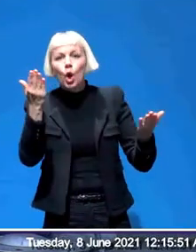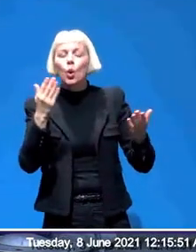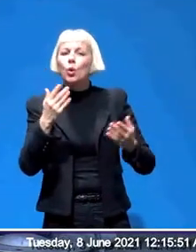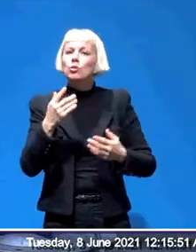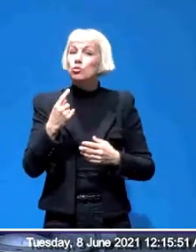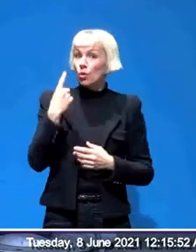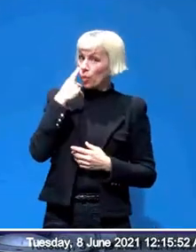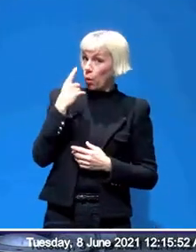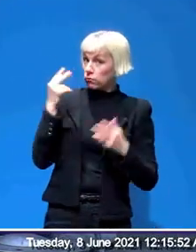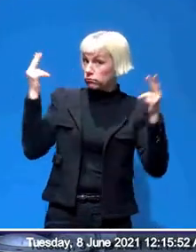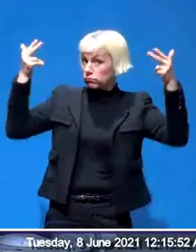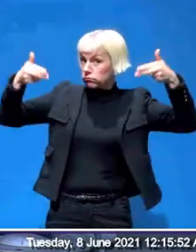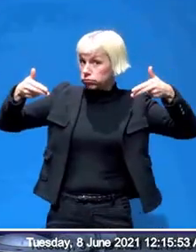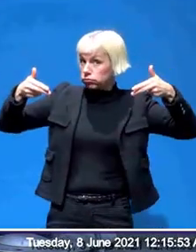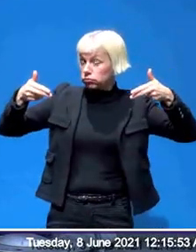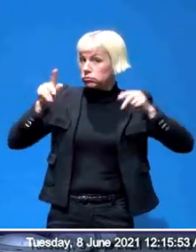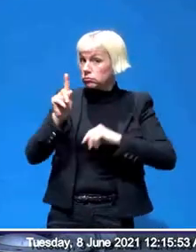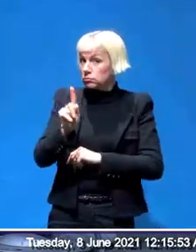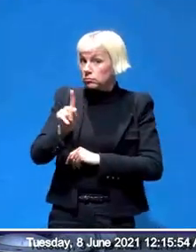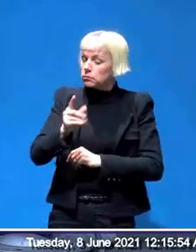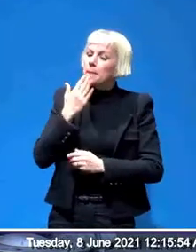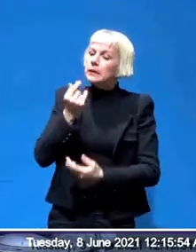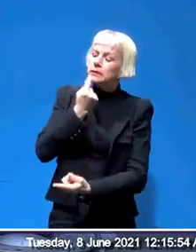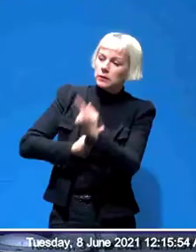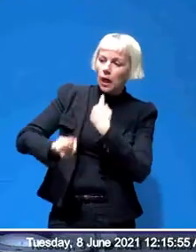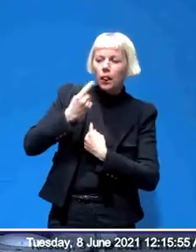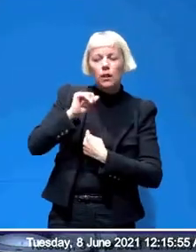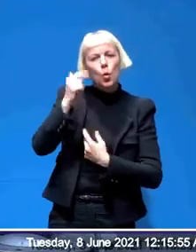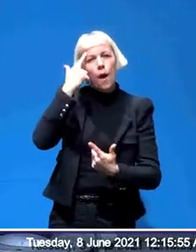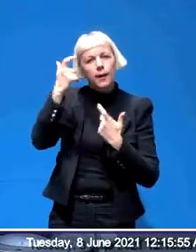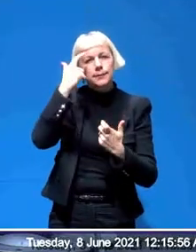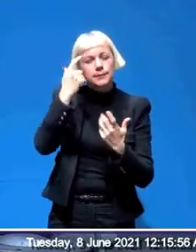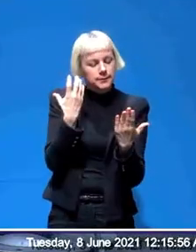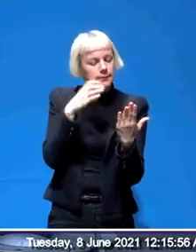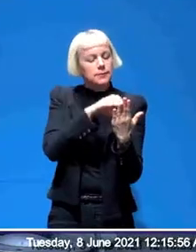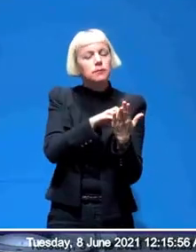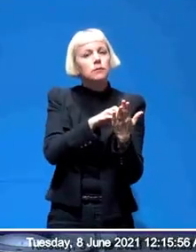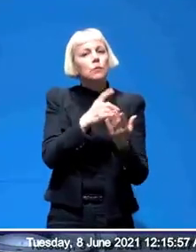What would you like to tell the Royal Commission about the security cameras? You have set that out at paragraph 118.